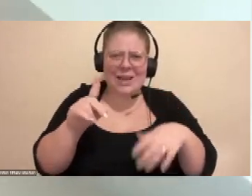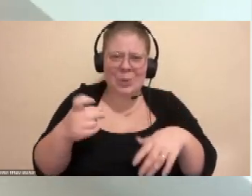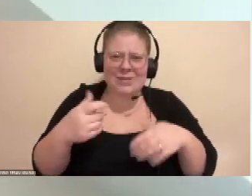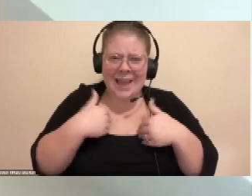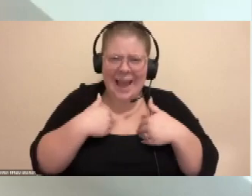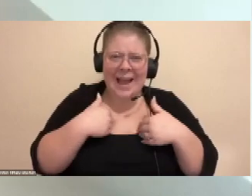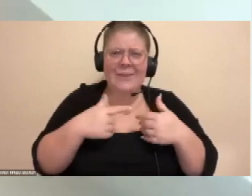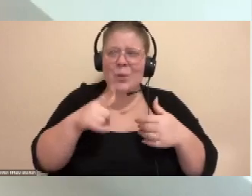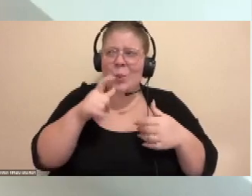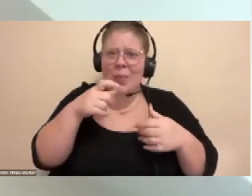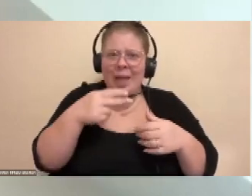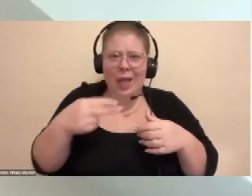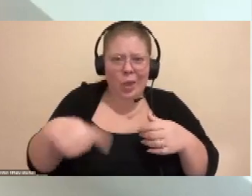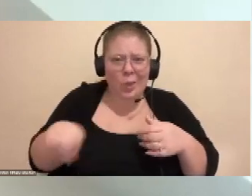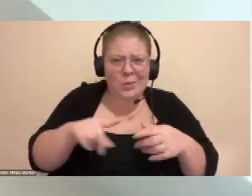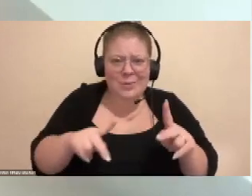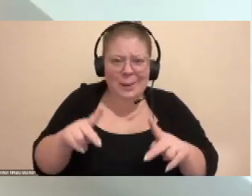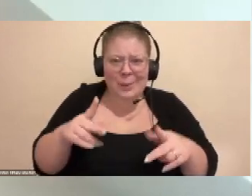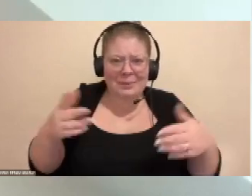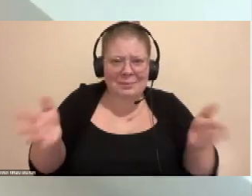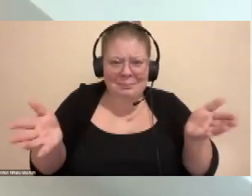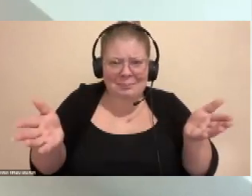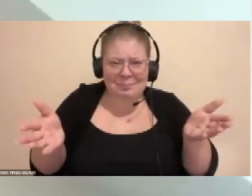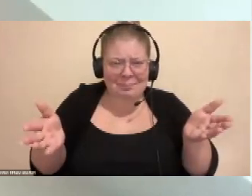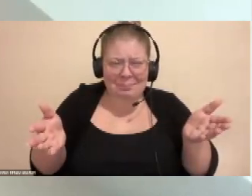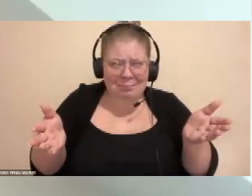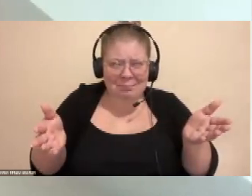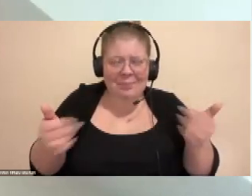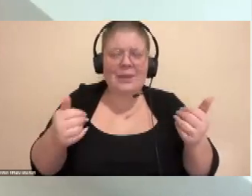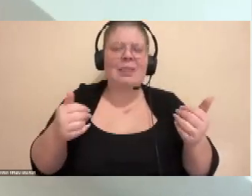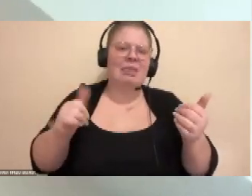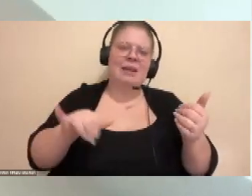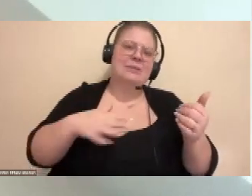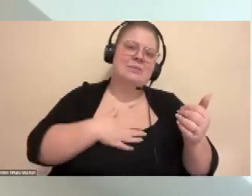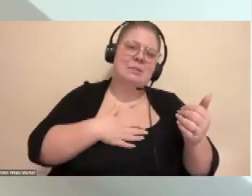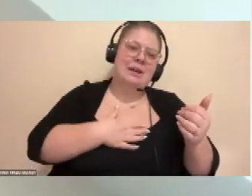Anyway that would be one,